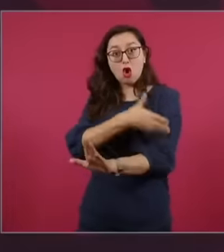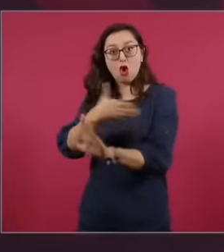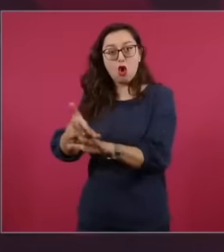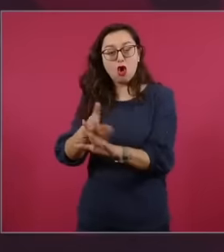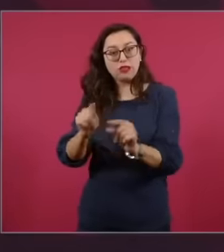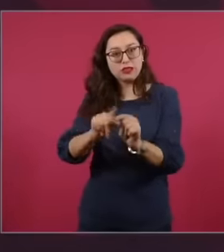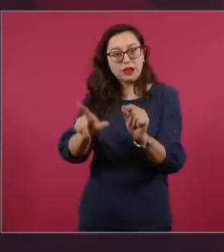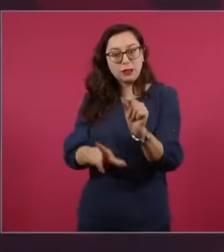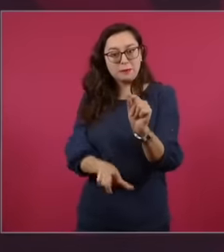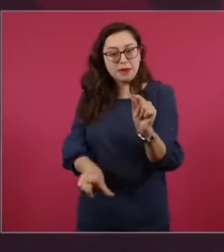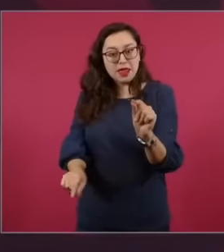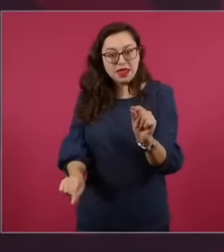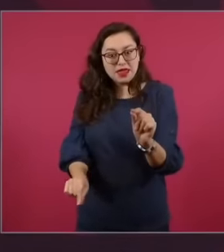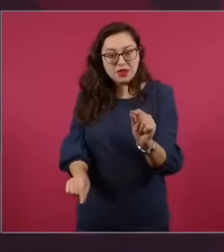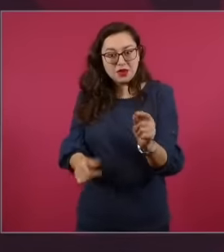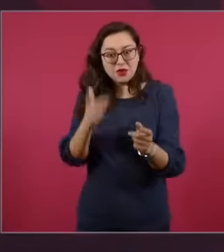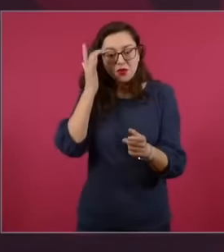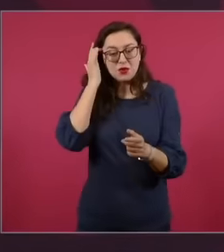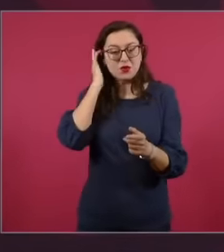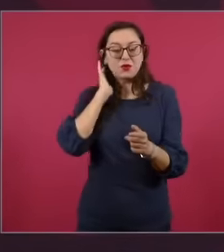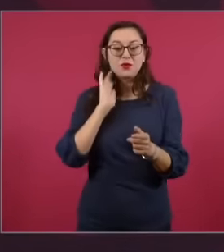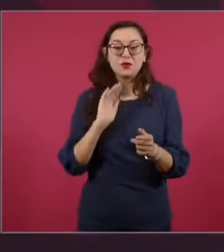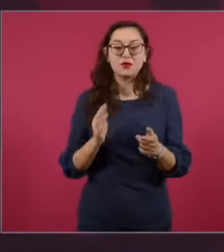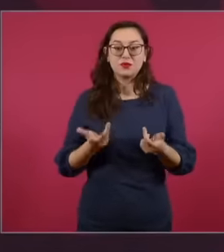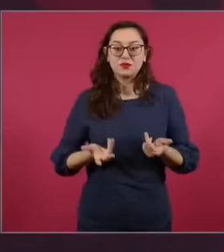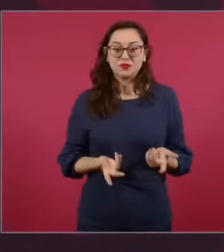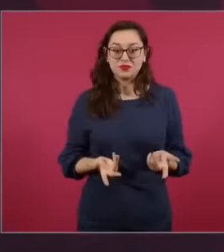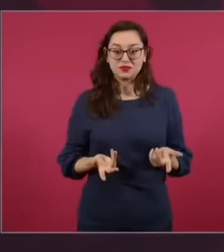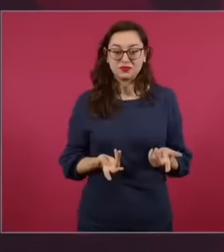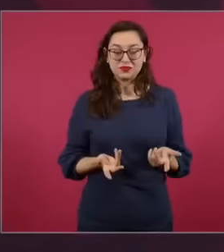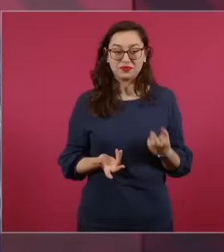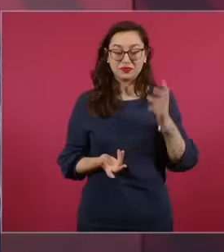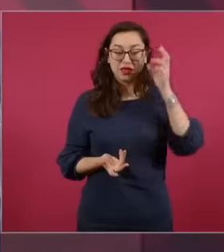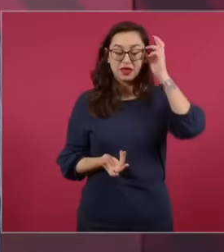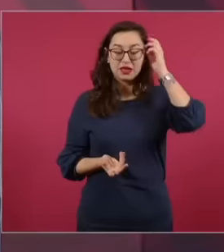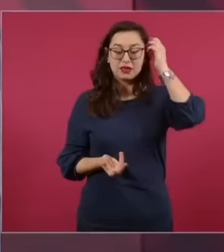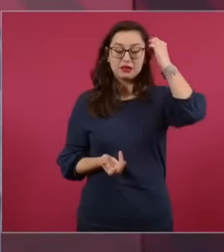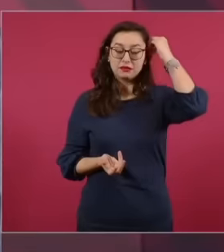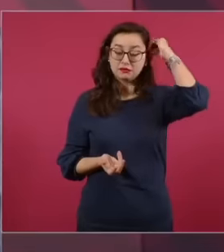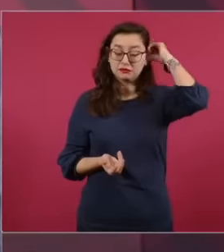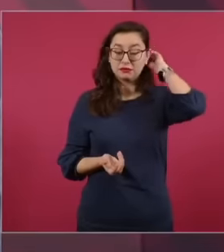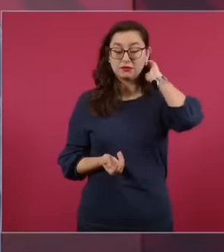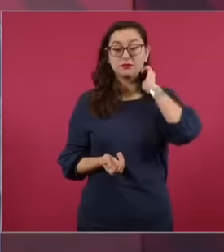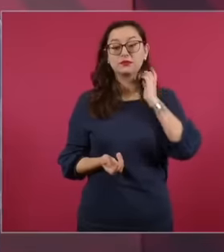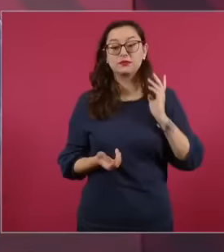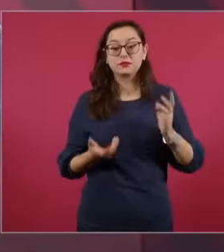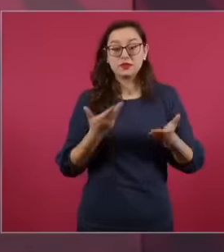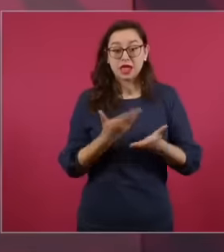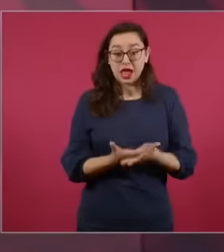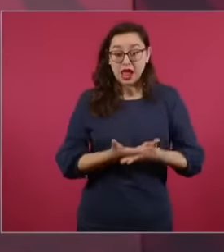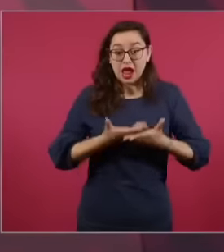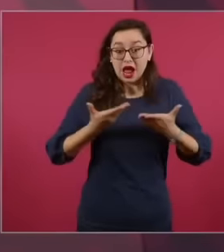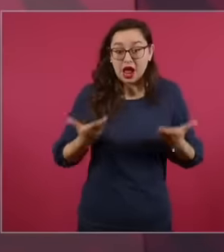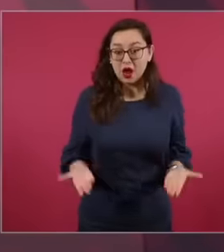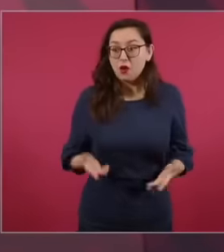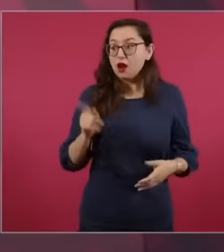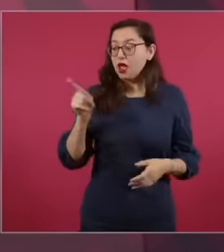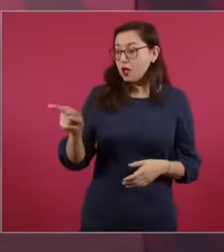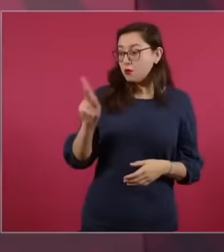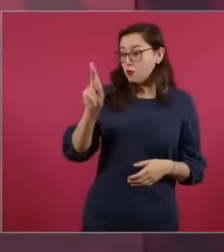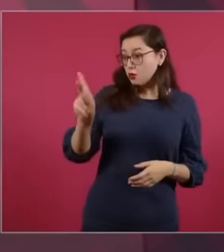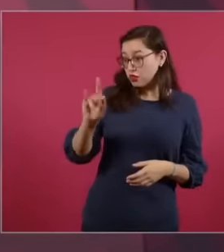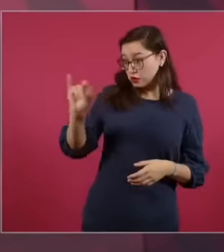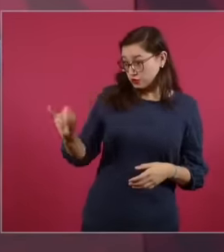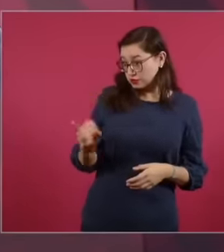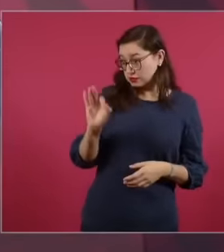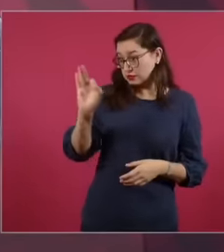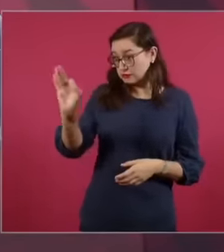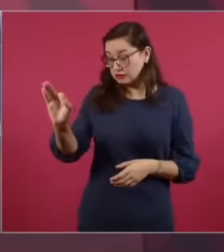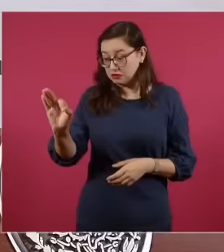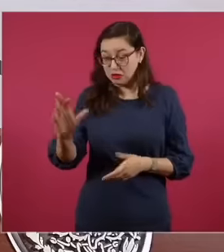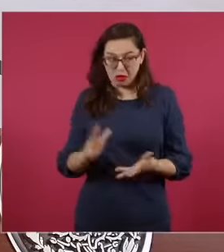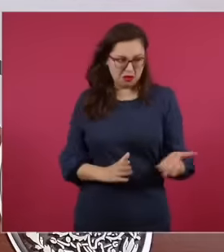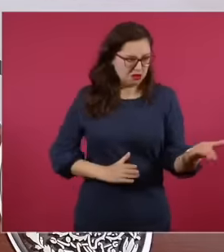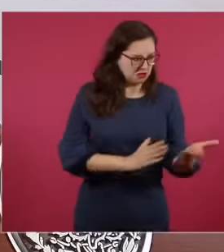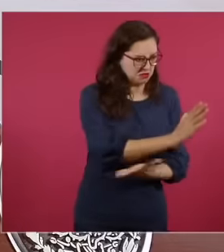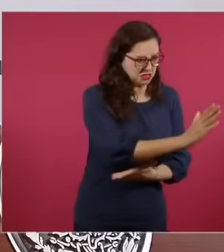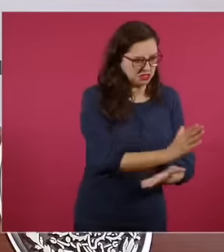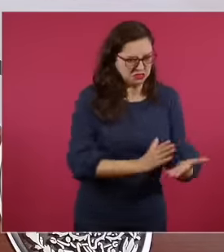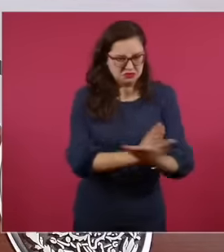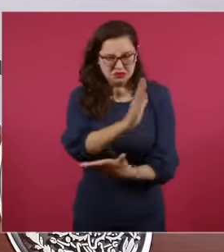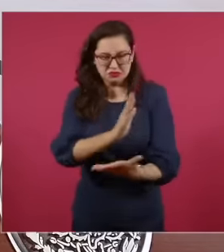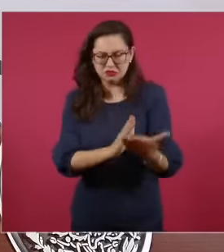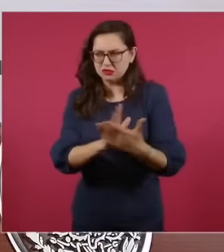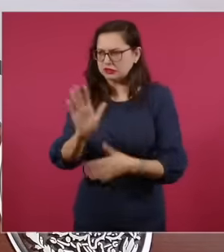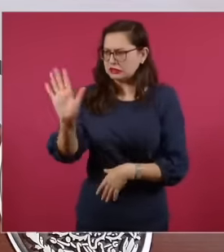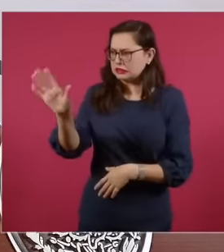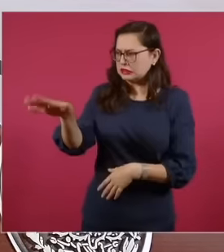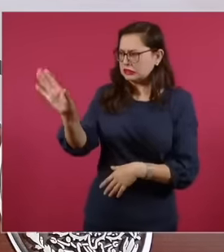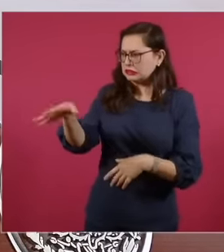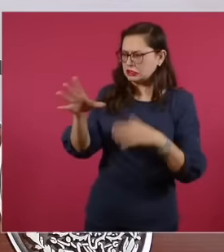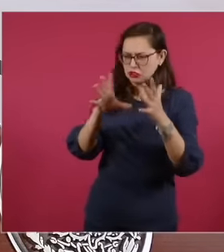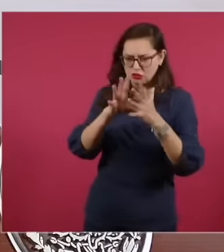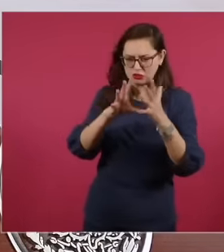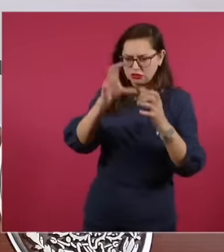even rely on the constitution in the laws that they